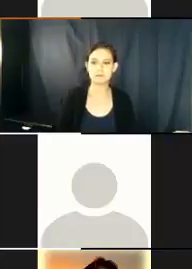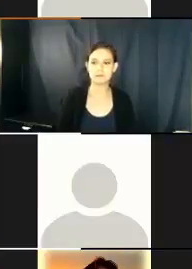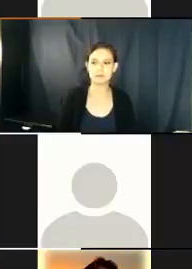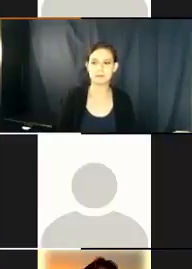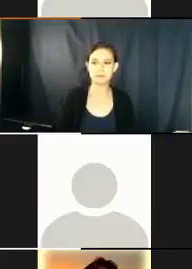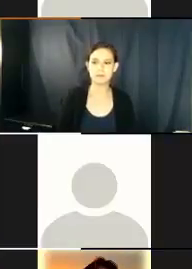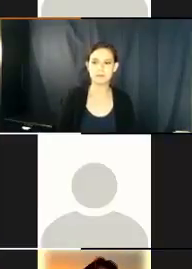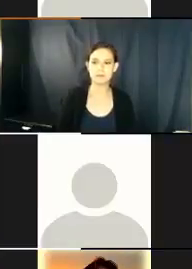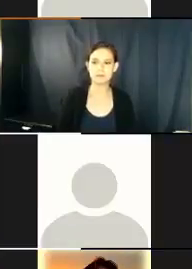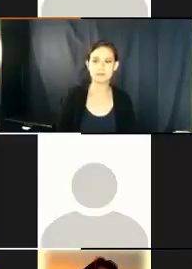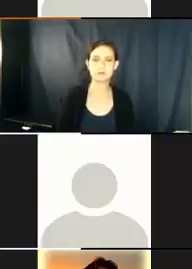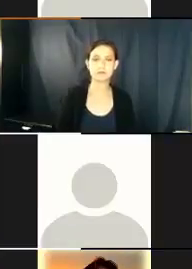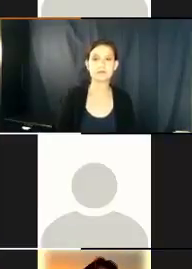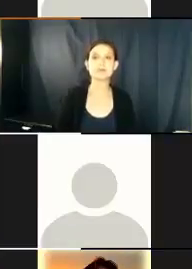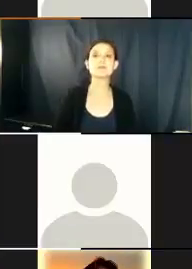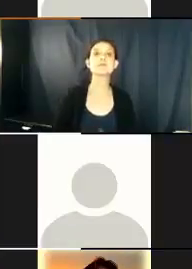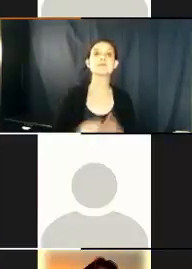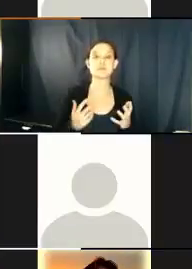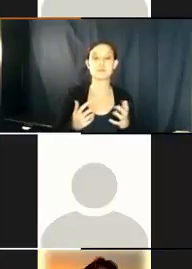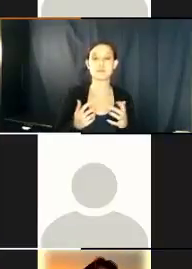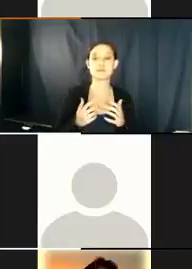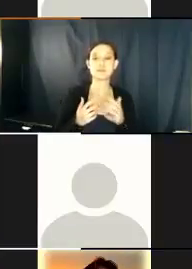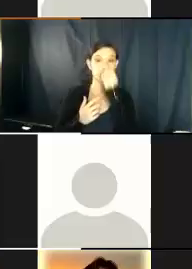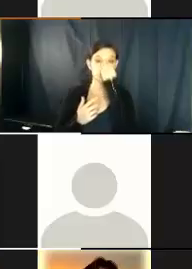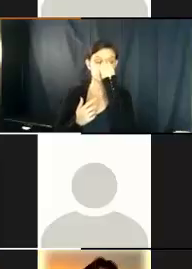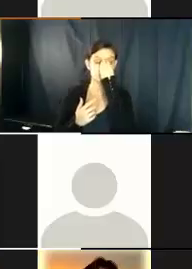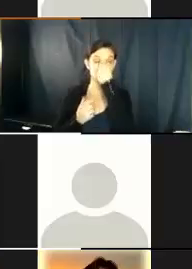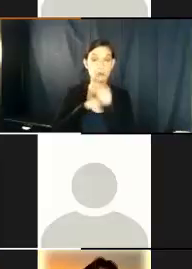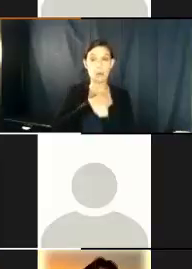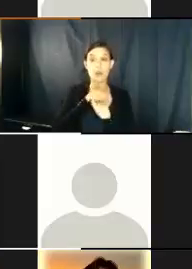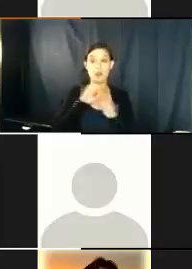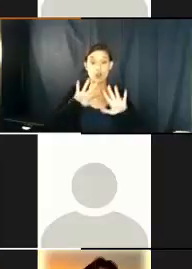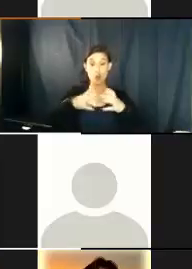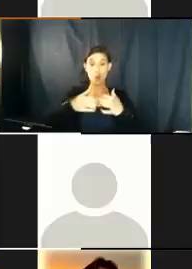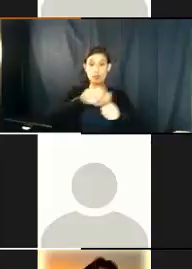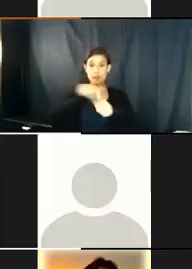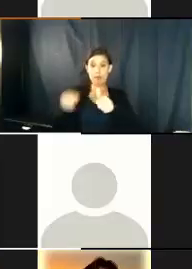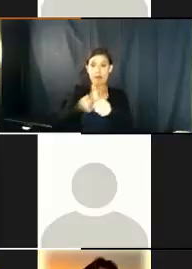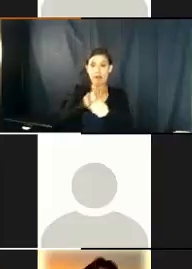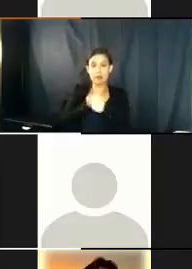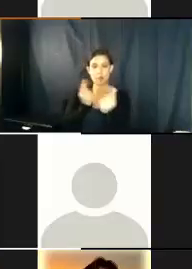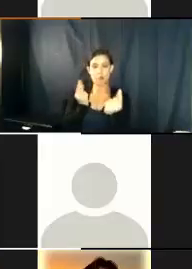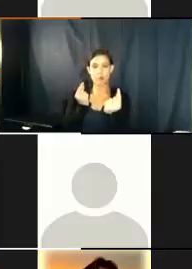So on the back ends of courses, how do we do this the first thing we do in designing